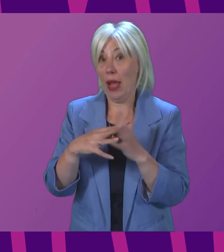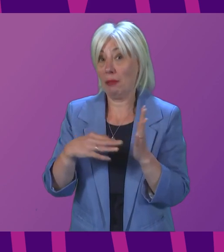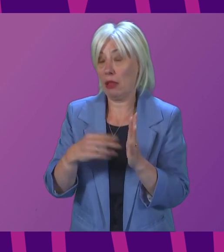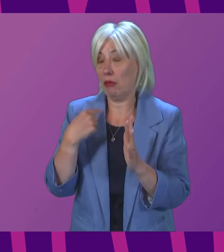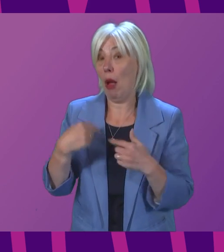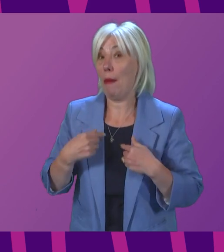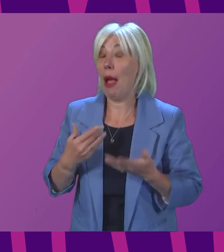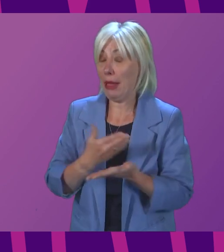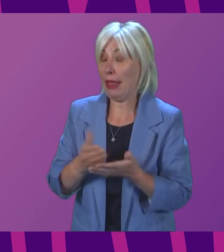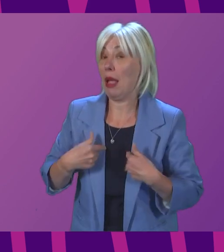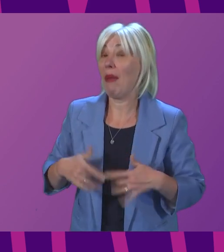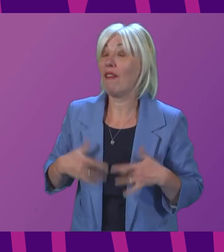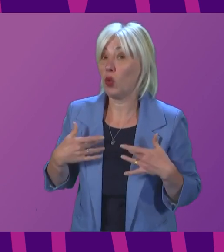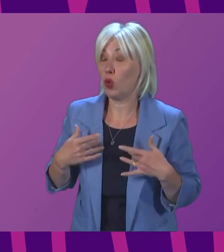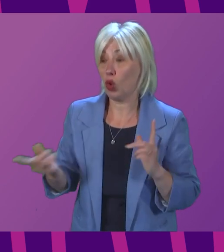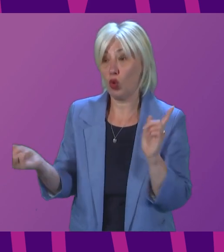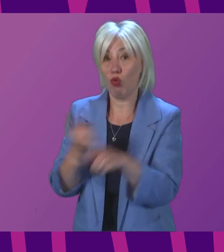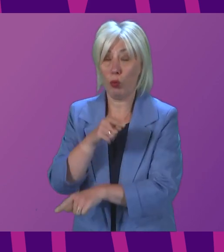my views on that in response to Anas Sarwar previously.